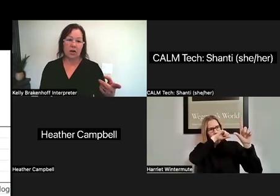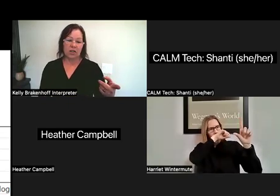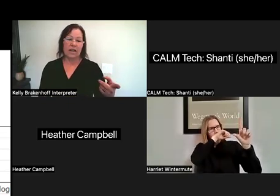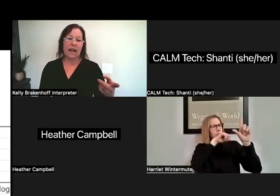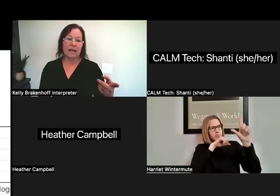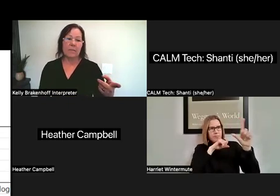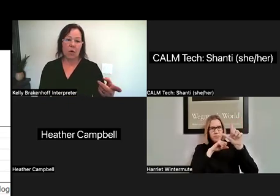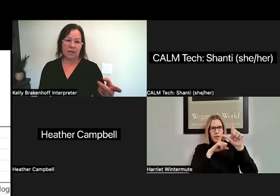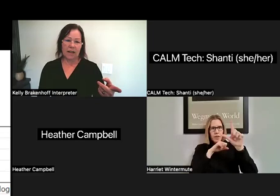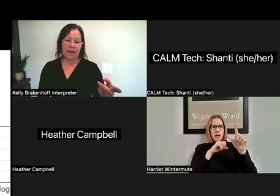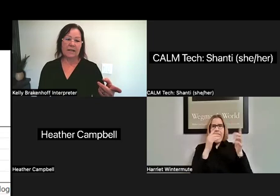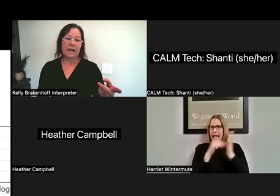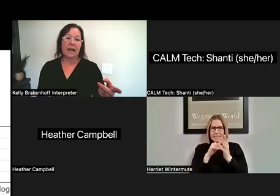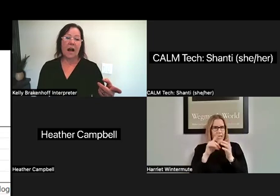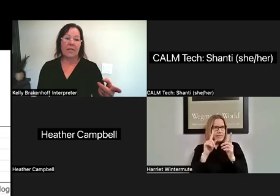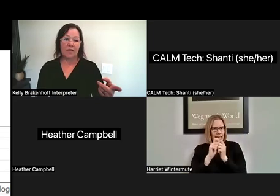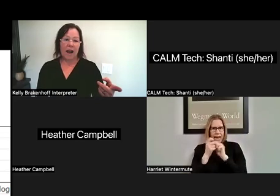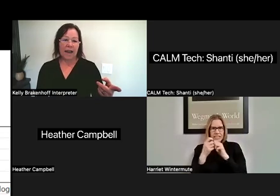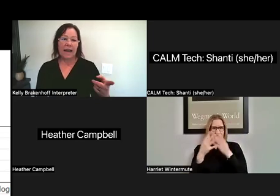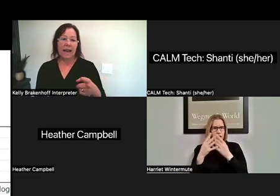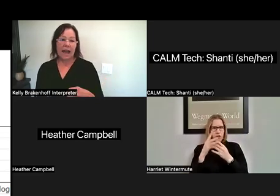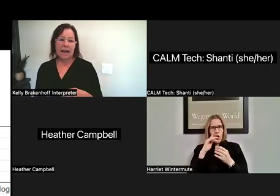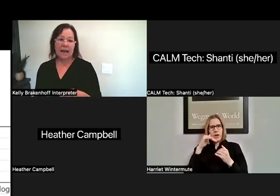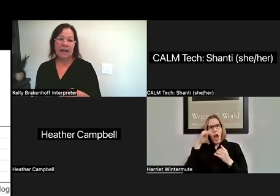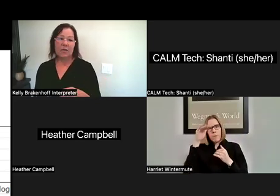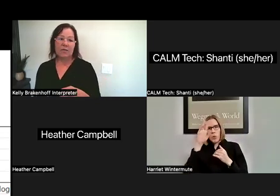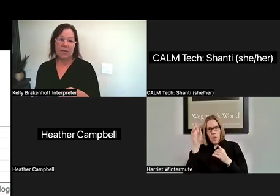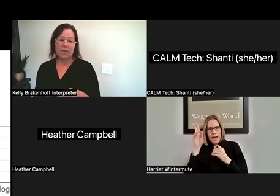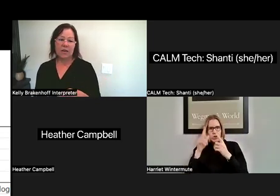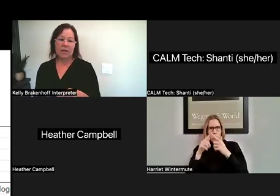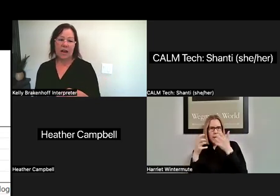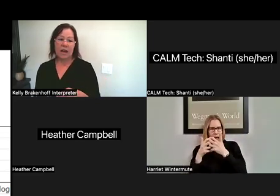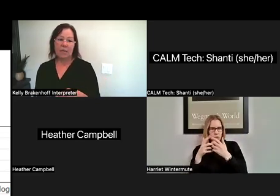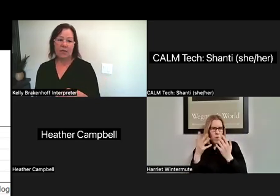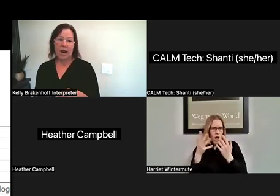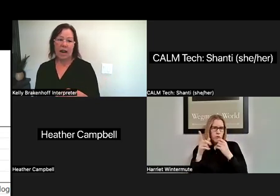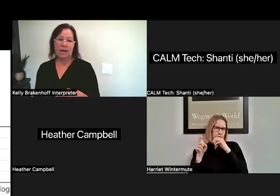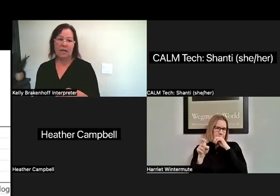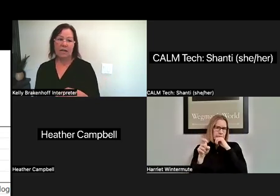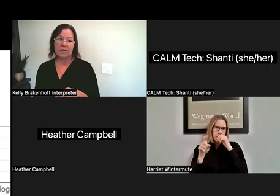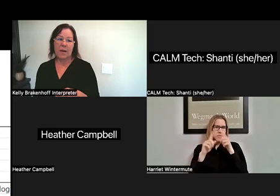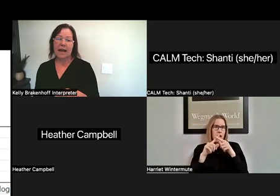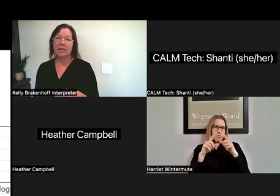urgent and important. On the right, again, you would filter the upper right to match